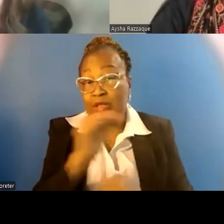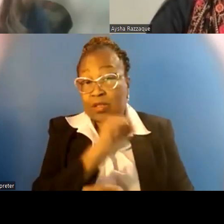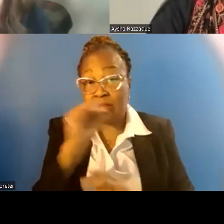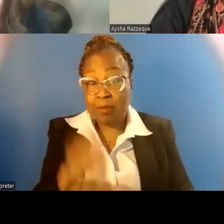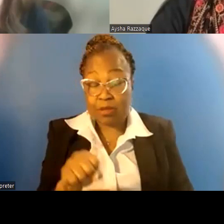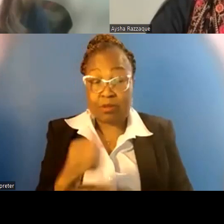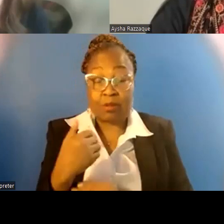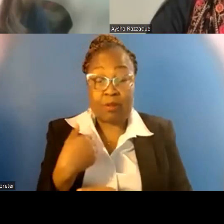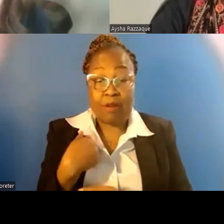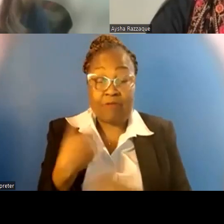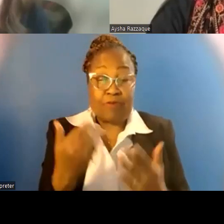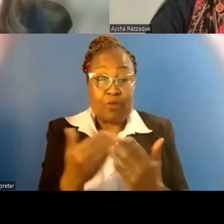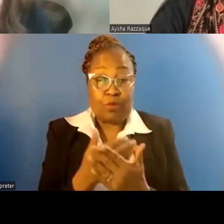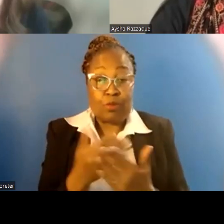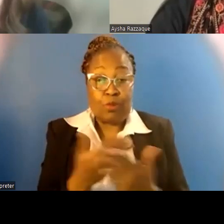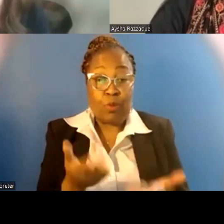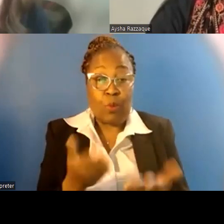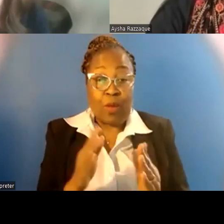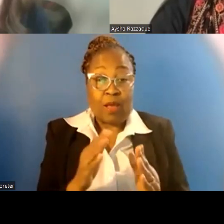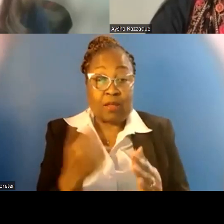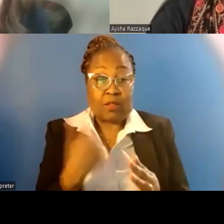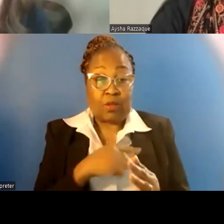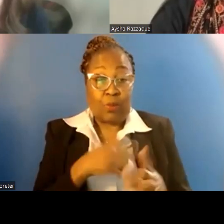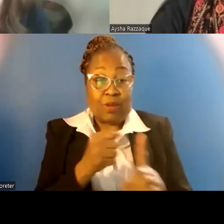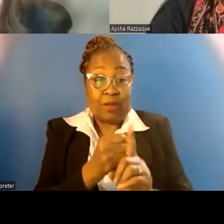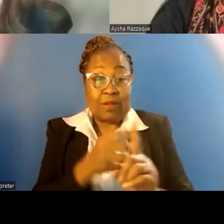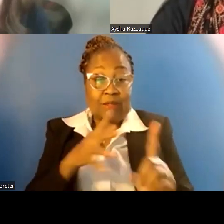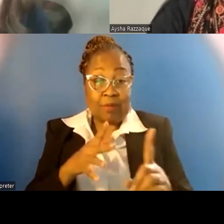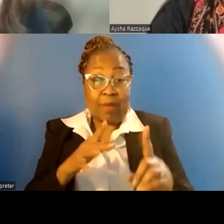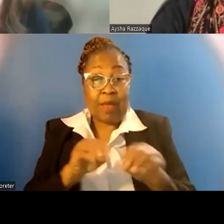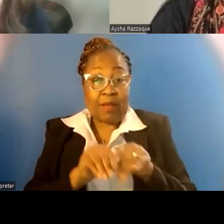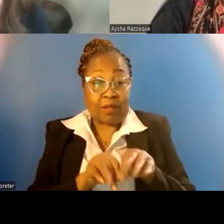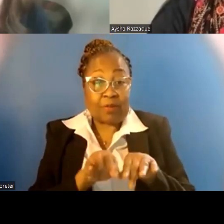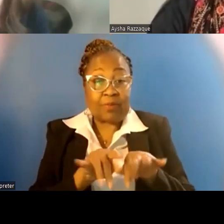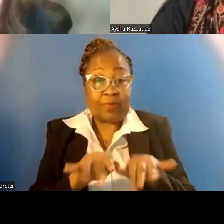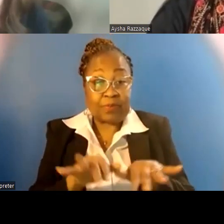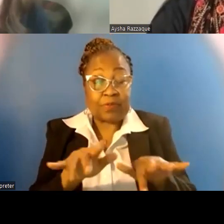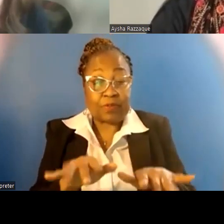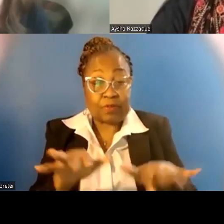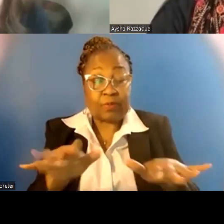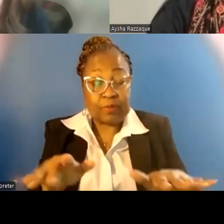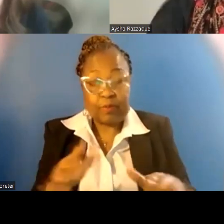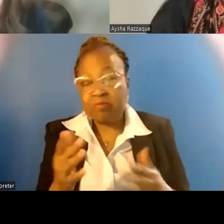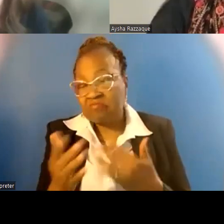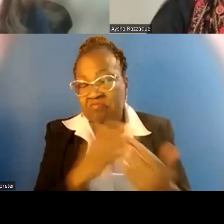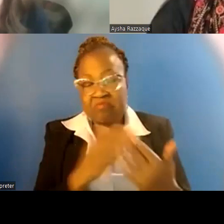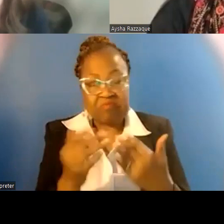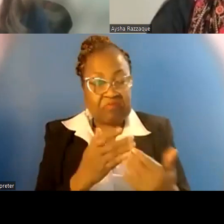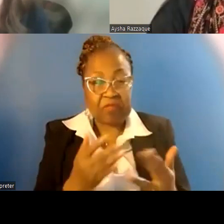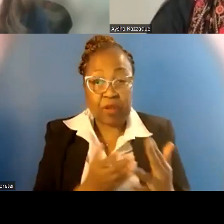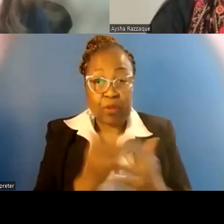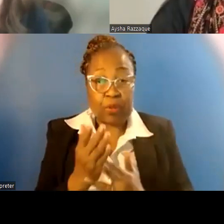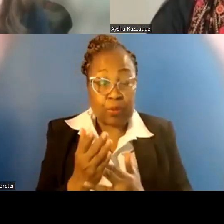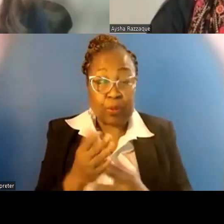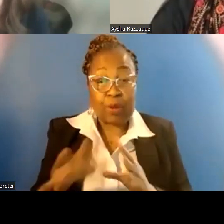that we can expand the reach of the cultural center, whether that be through external presenters,